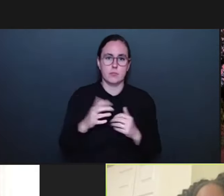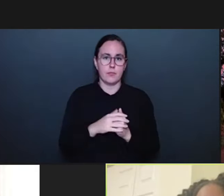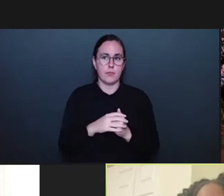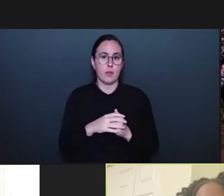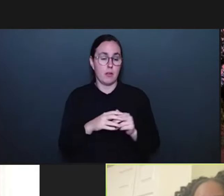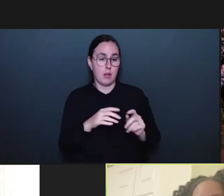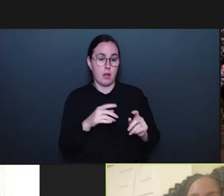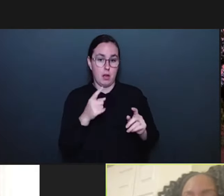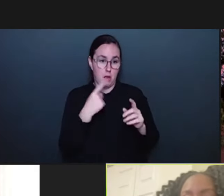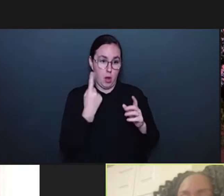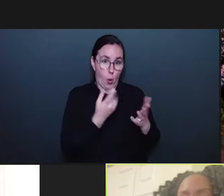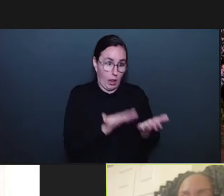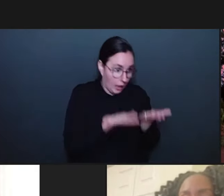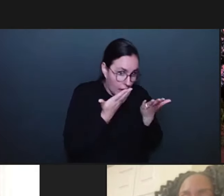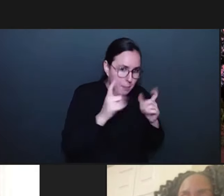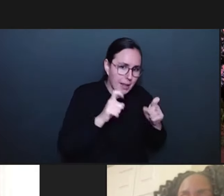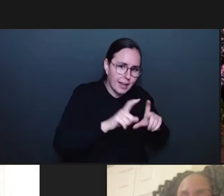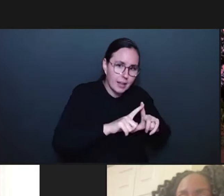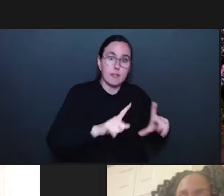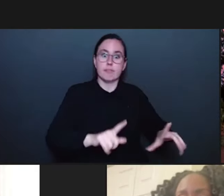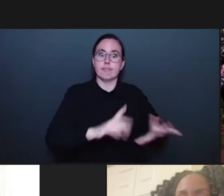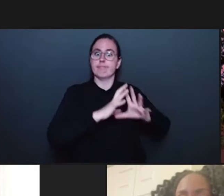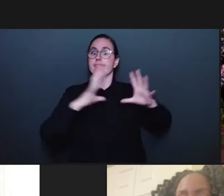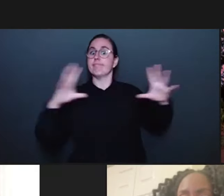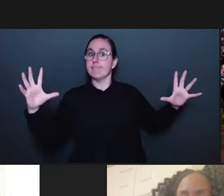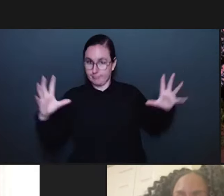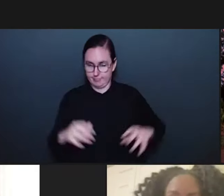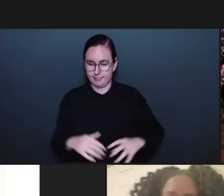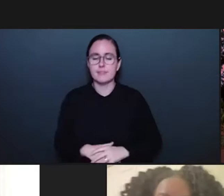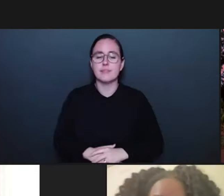[Srujani Shrawne] Thank you. Over to you, Opira.